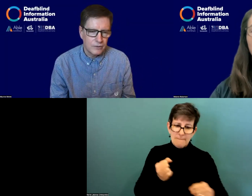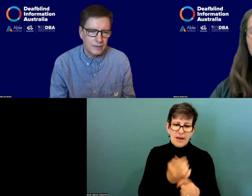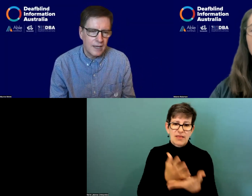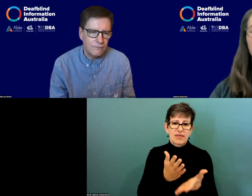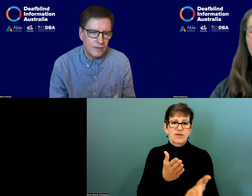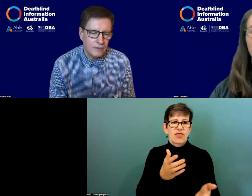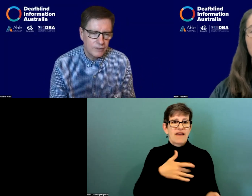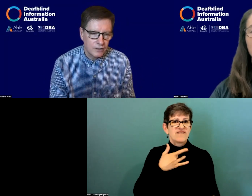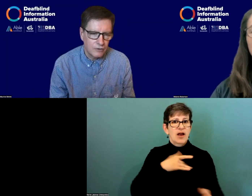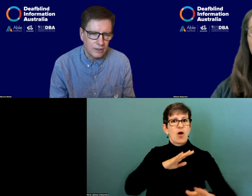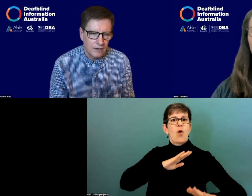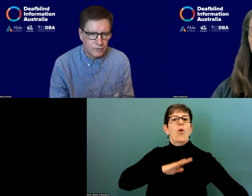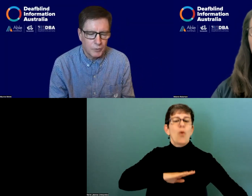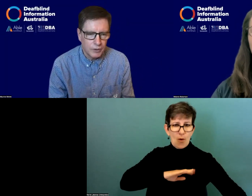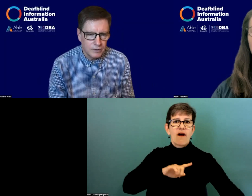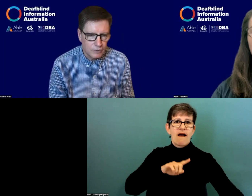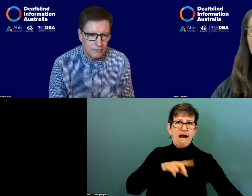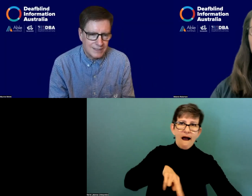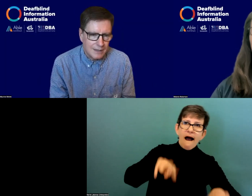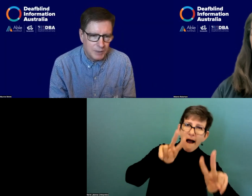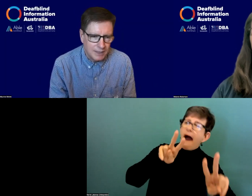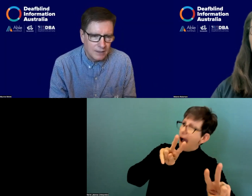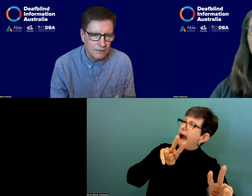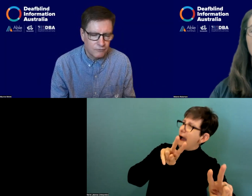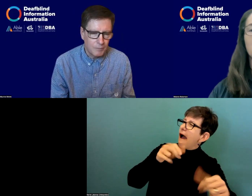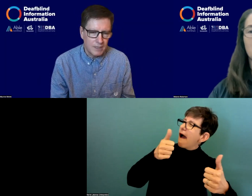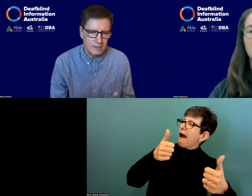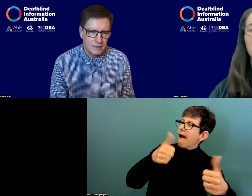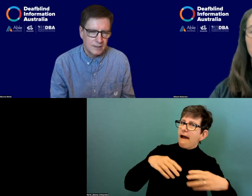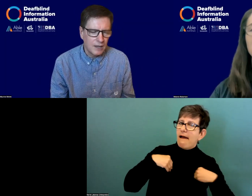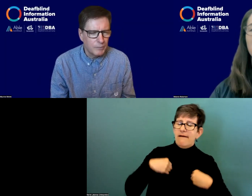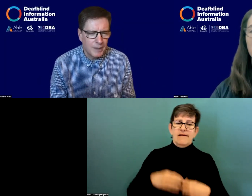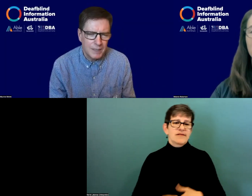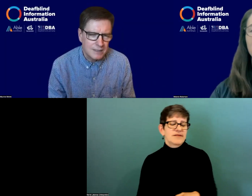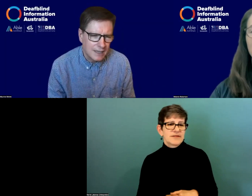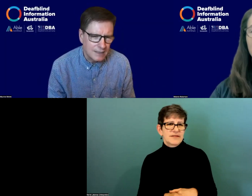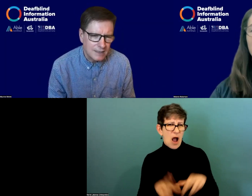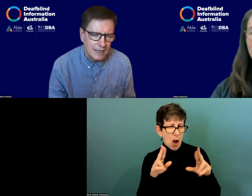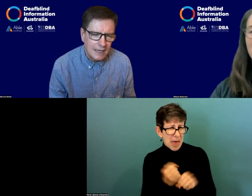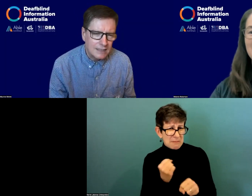So that they feel secure and comfortable and, sort of, accepting it from us. I hope that makes sense.